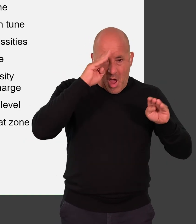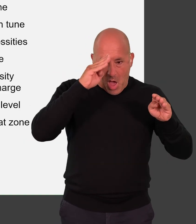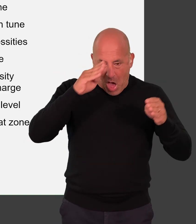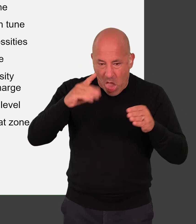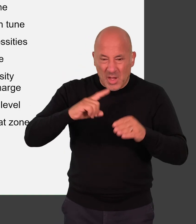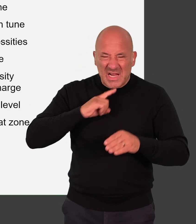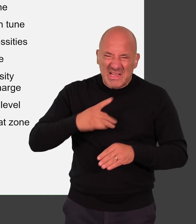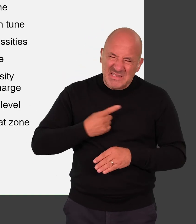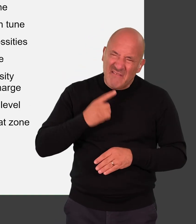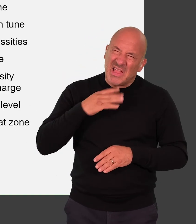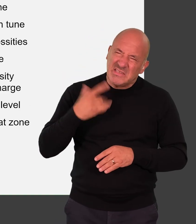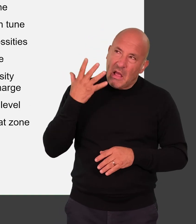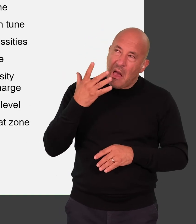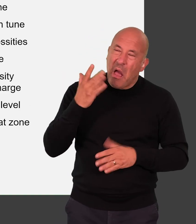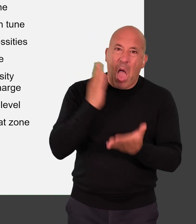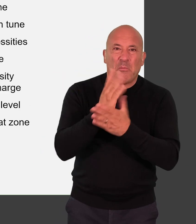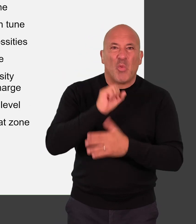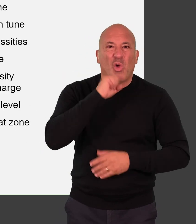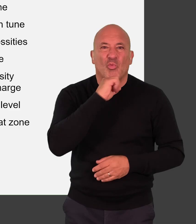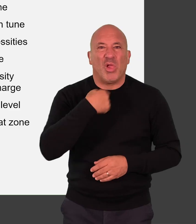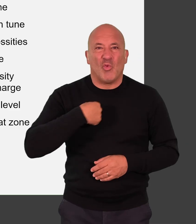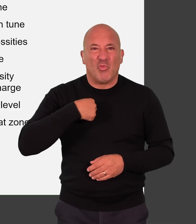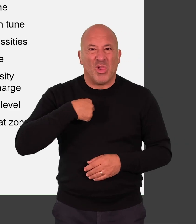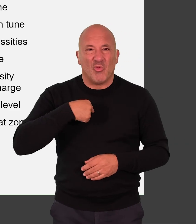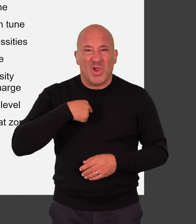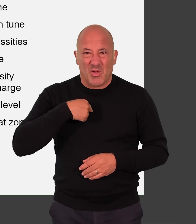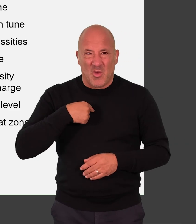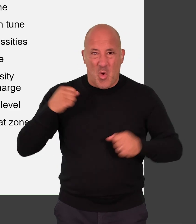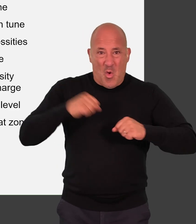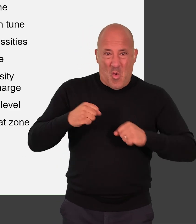to carrying out suicide as heightened energy is readily available